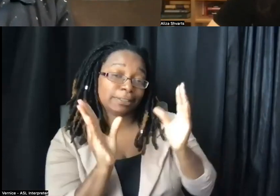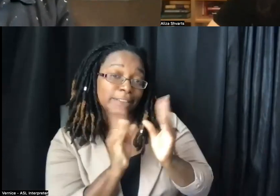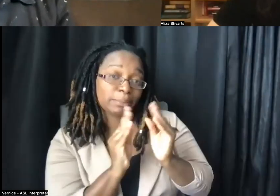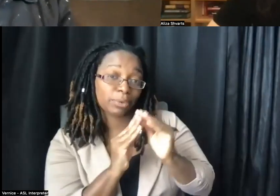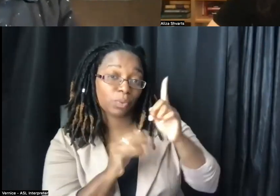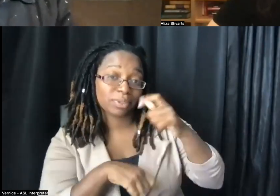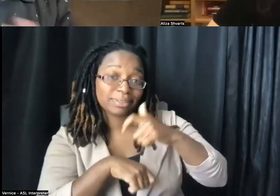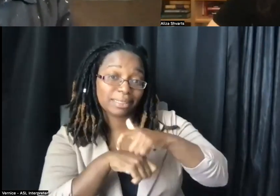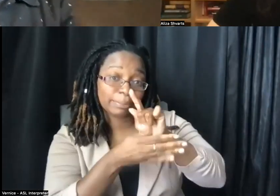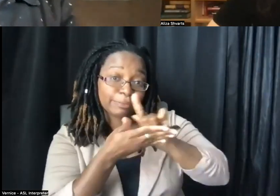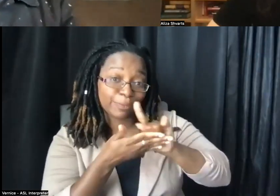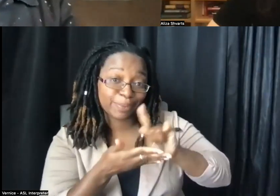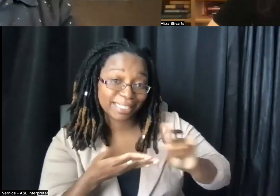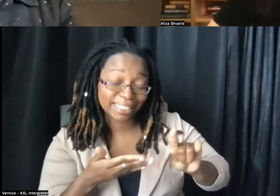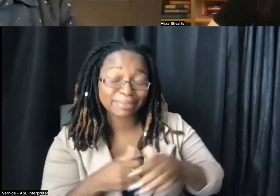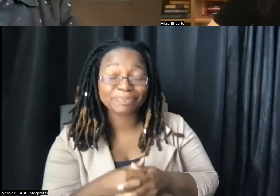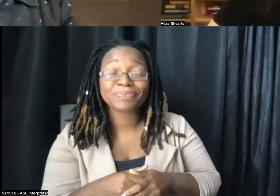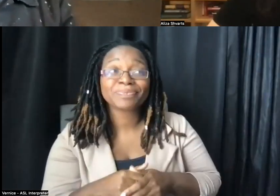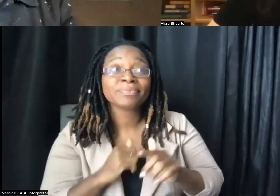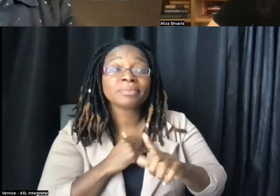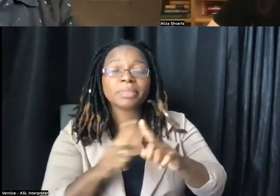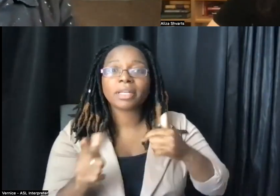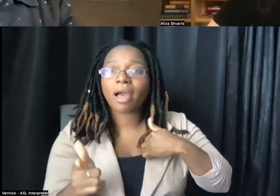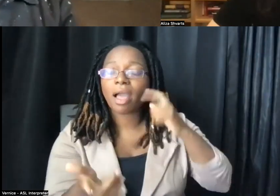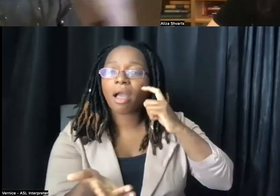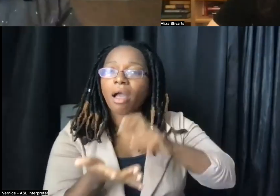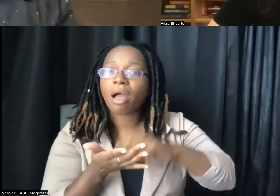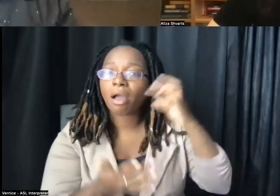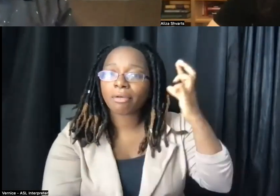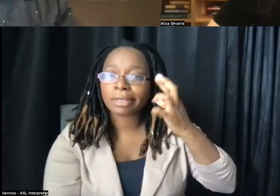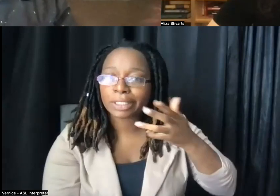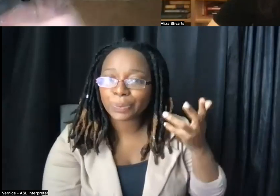and I still try to run the seminar series once a week.